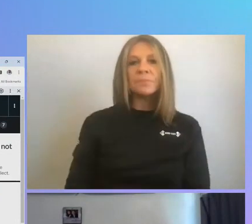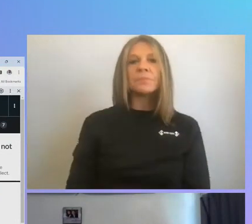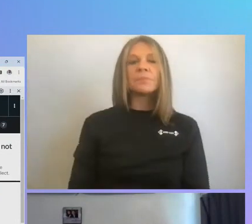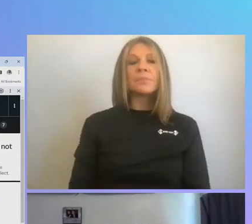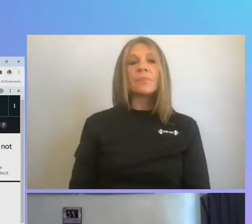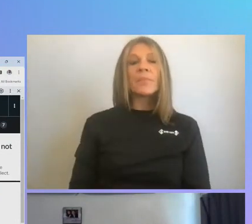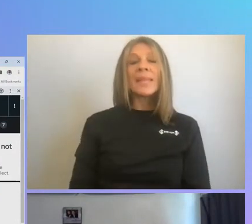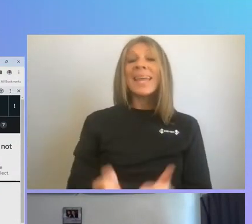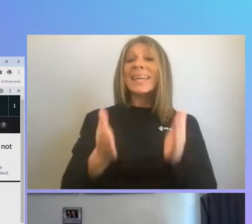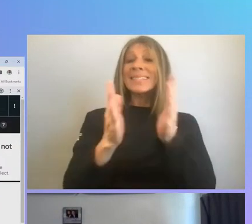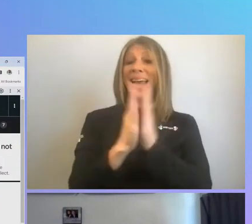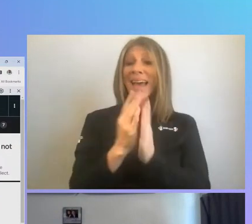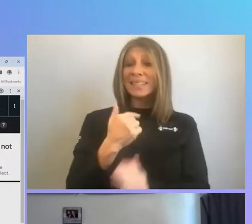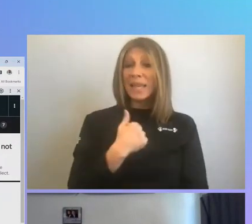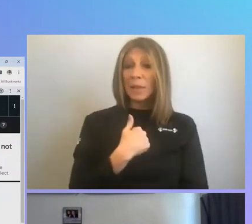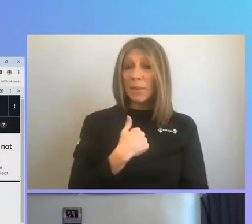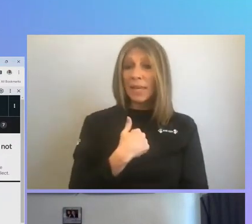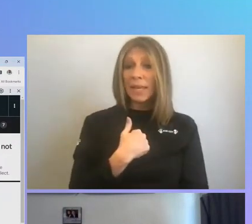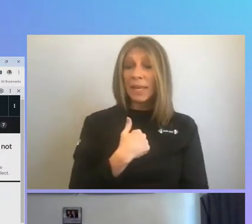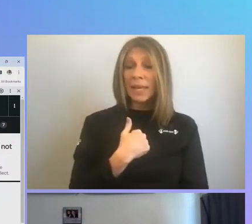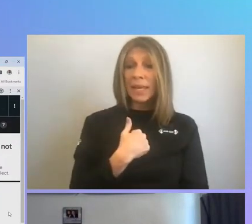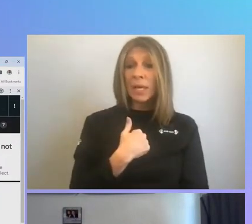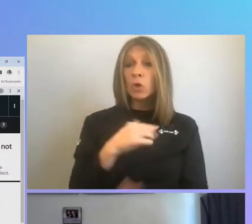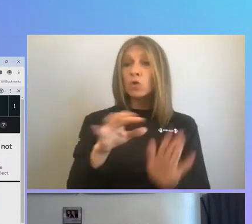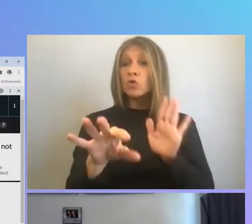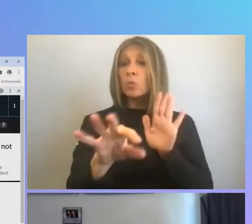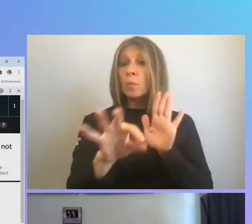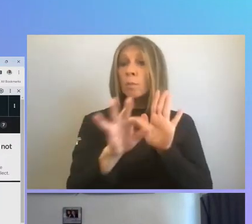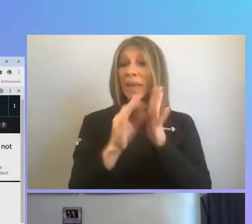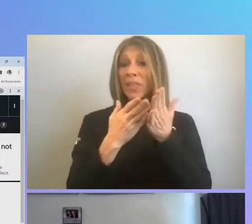it's asking me, uh, to select things that should not be